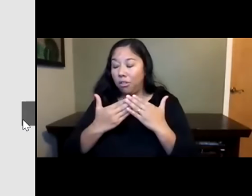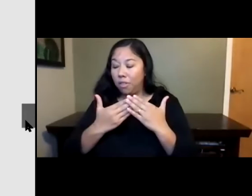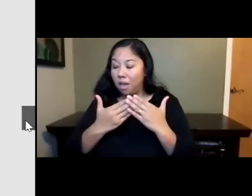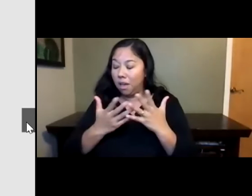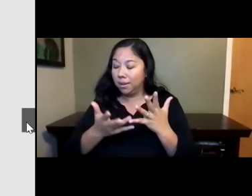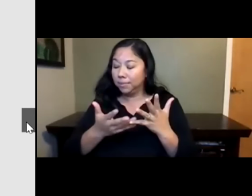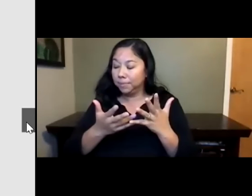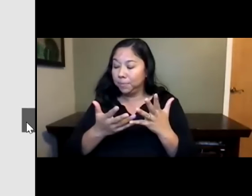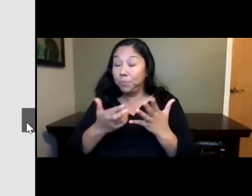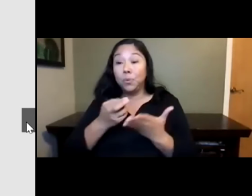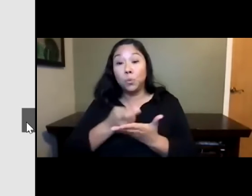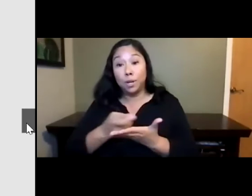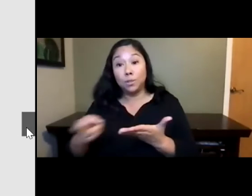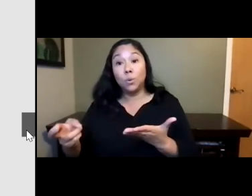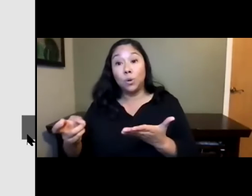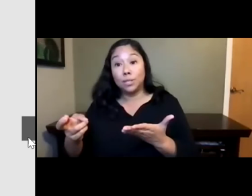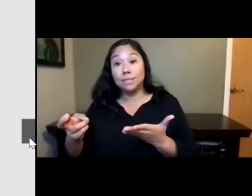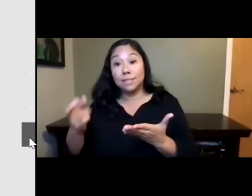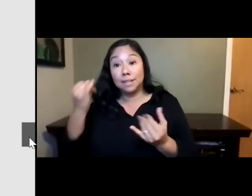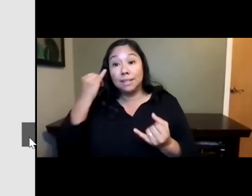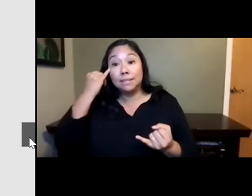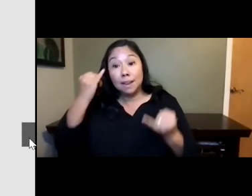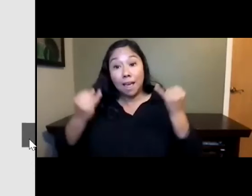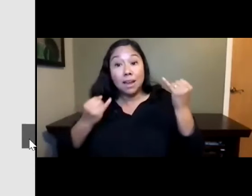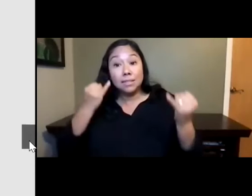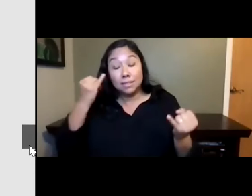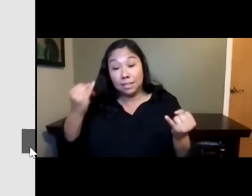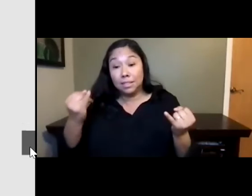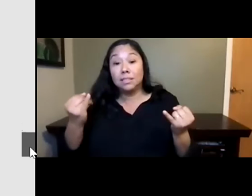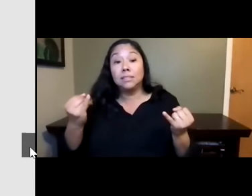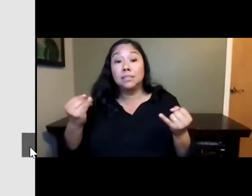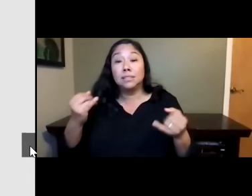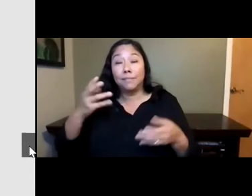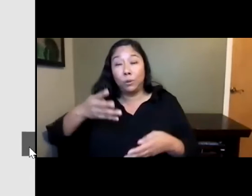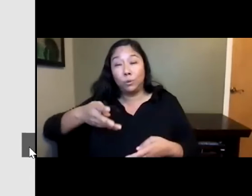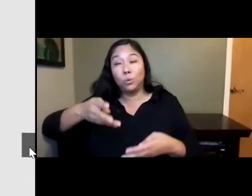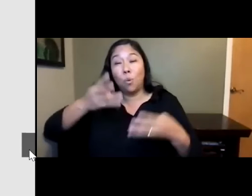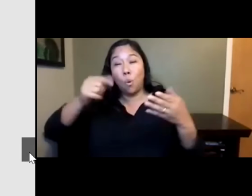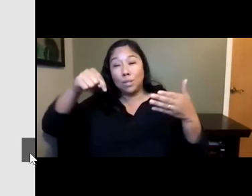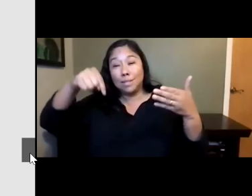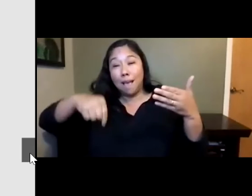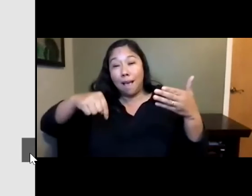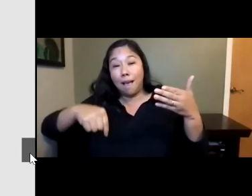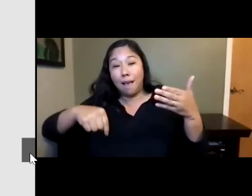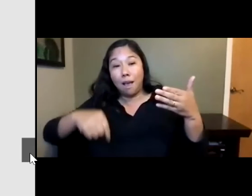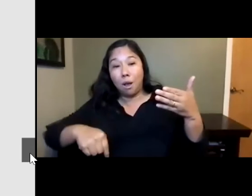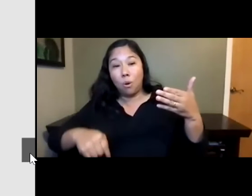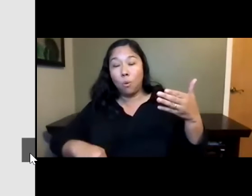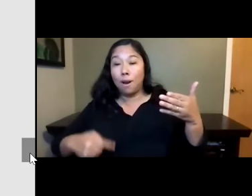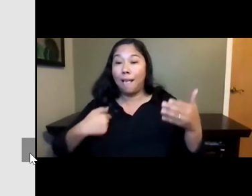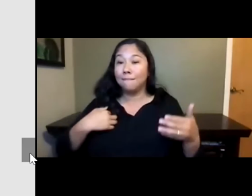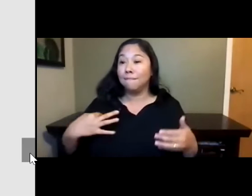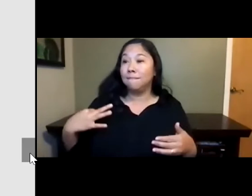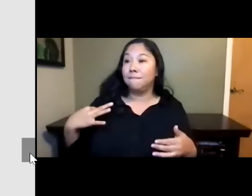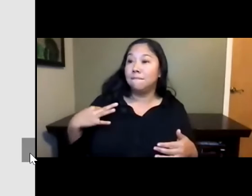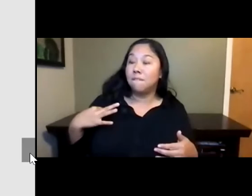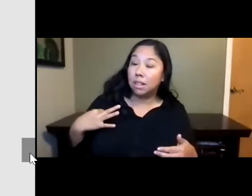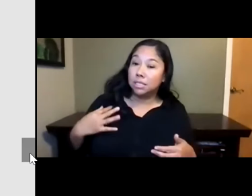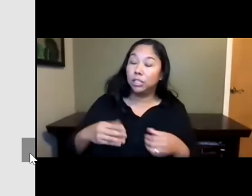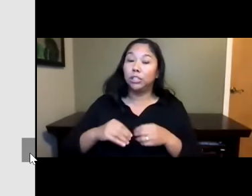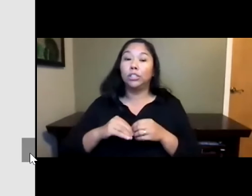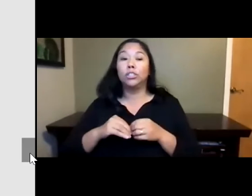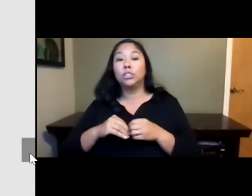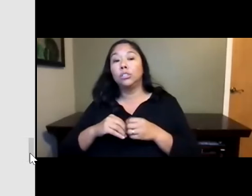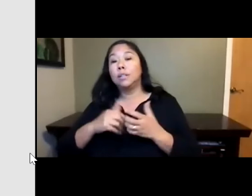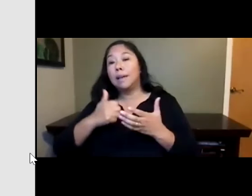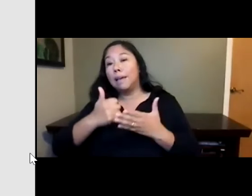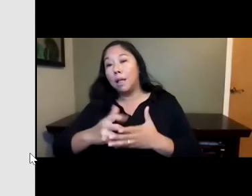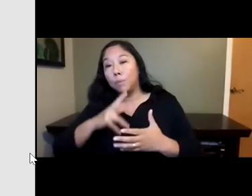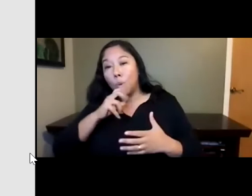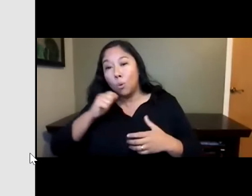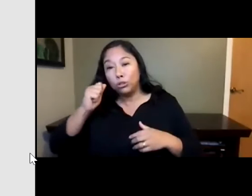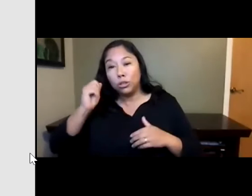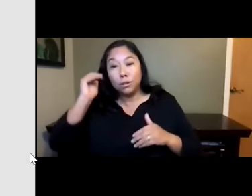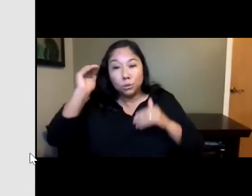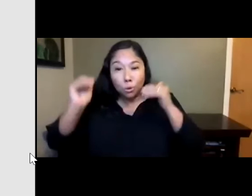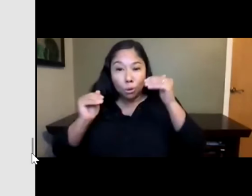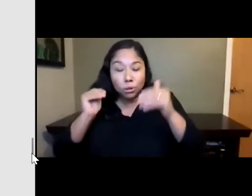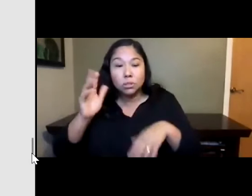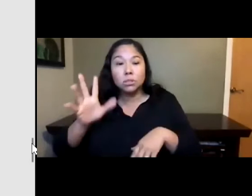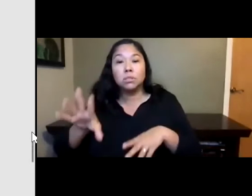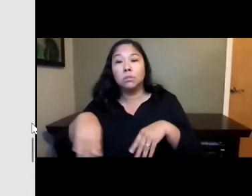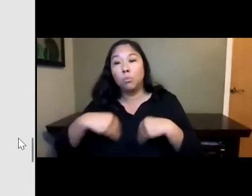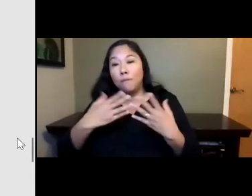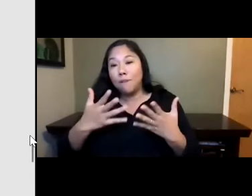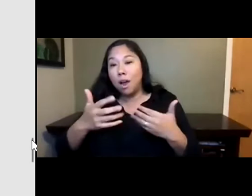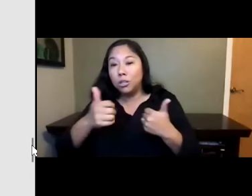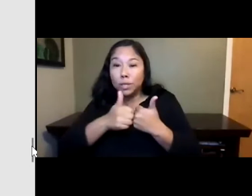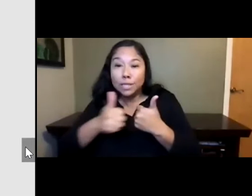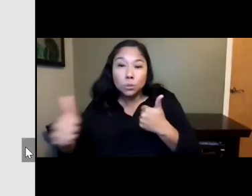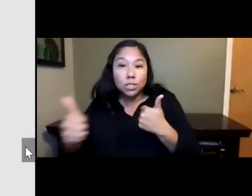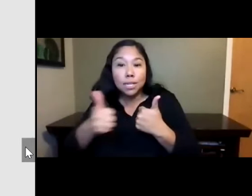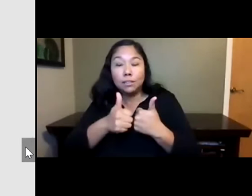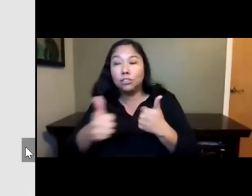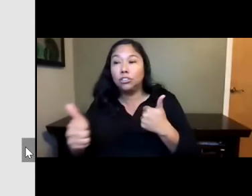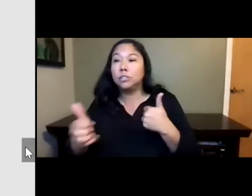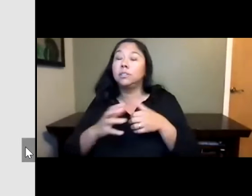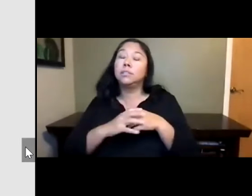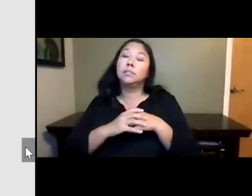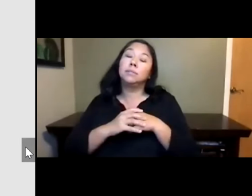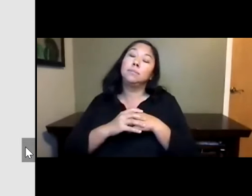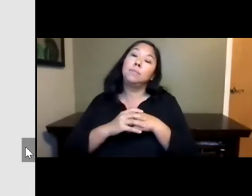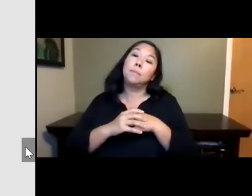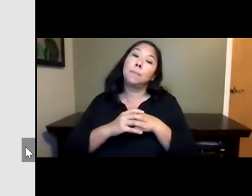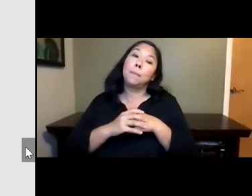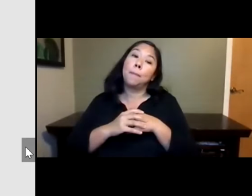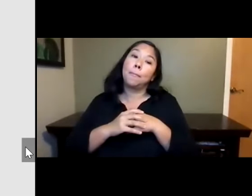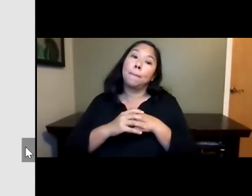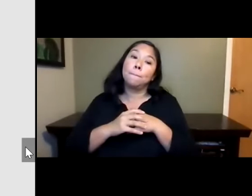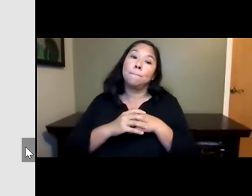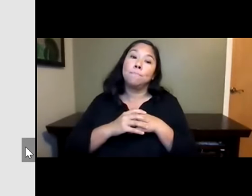resources and ideas. Volunteering, helping older adults, interfaith community services,